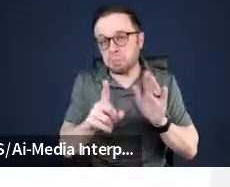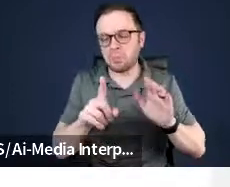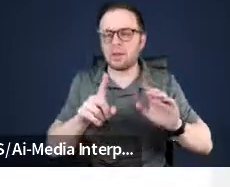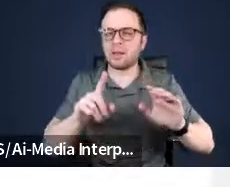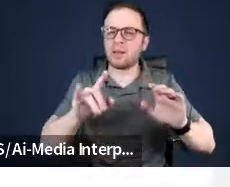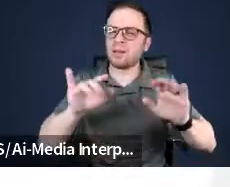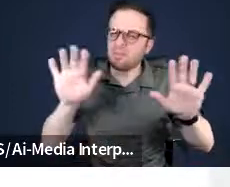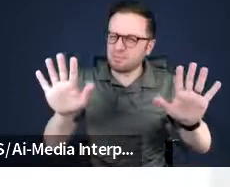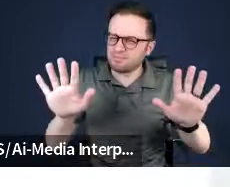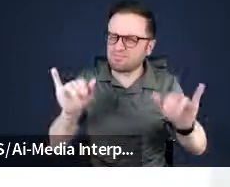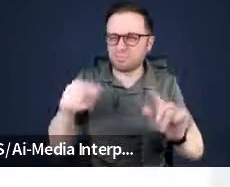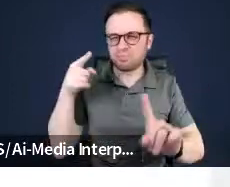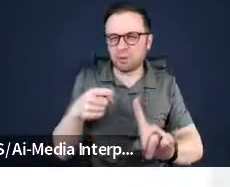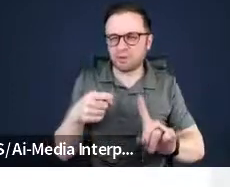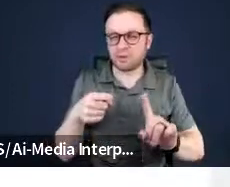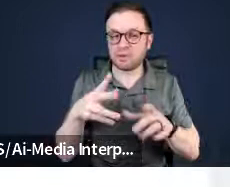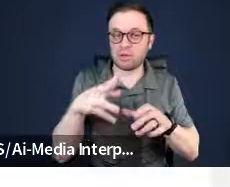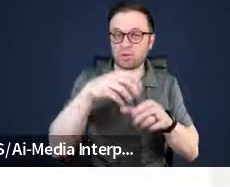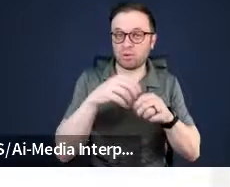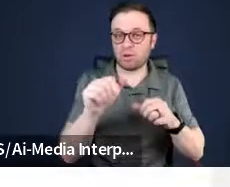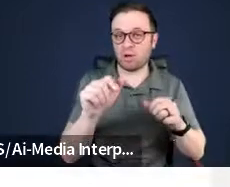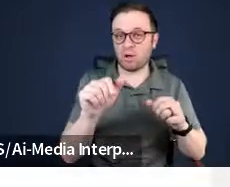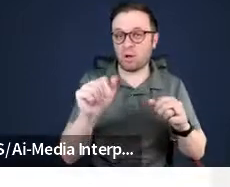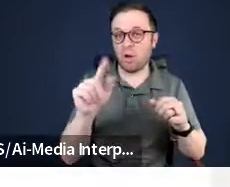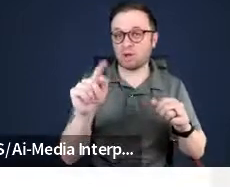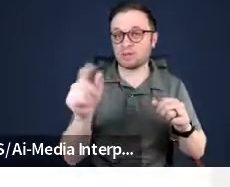There are so many ways that you can describe a picture.